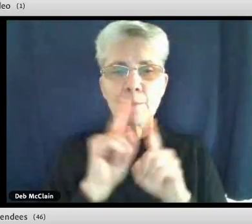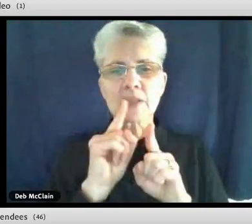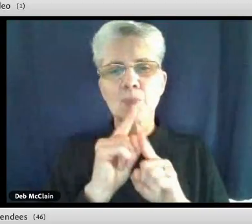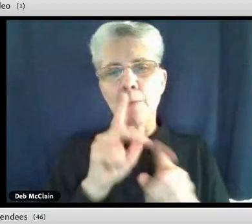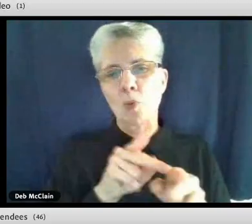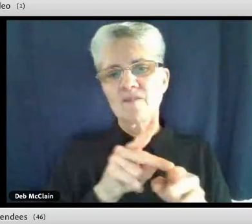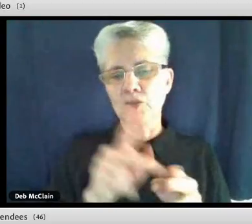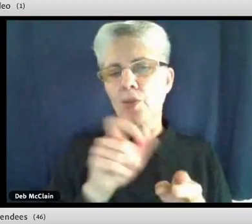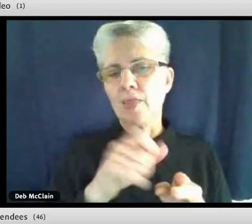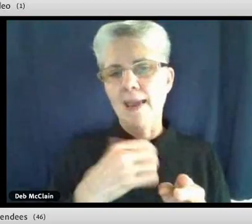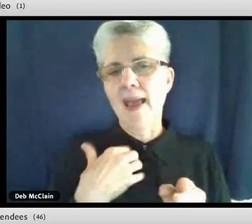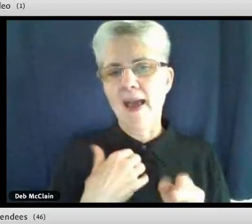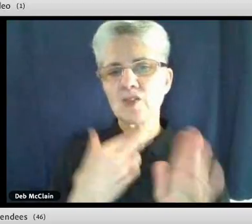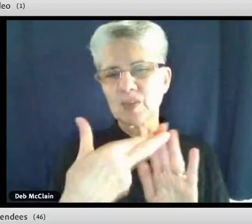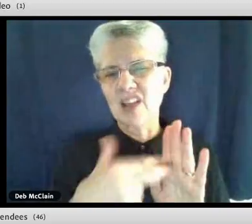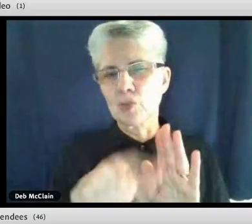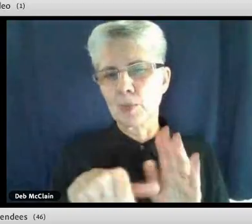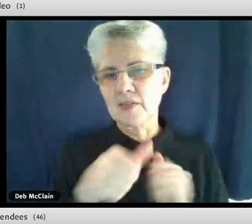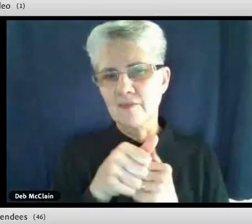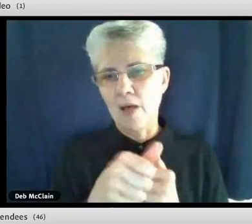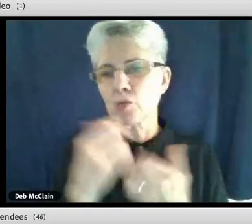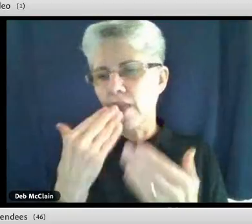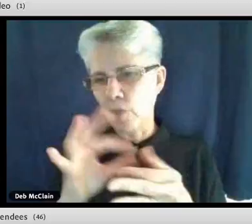and they have some standards for that. So thank you for mentioning that.